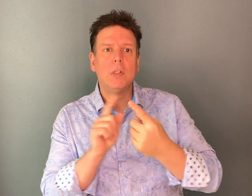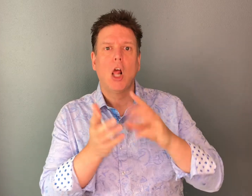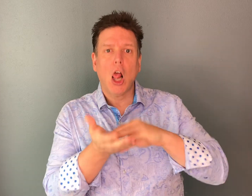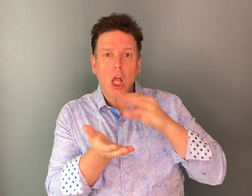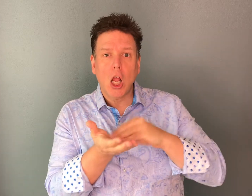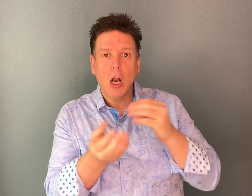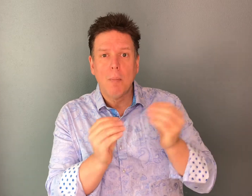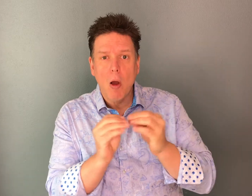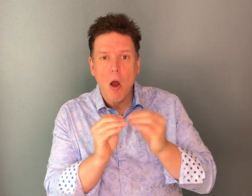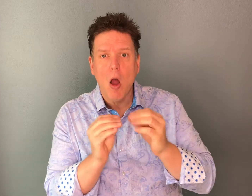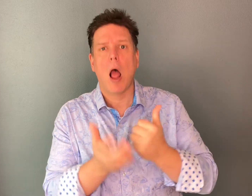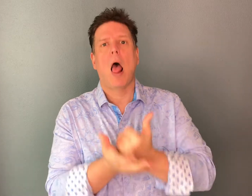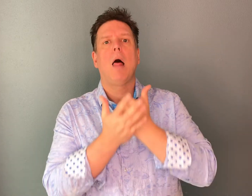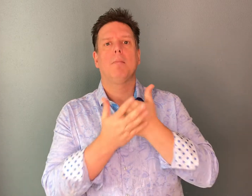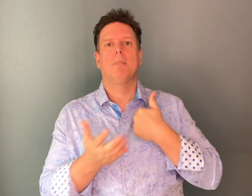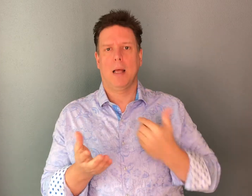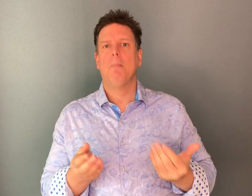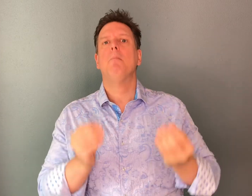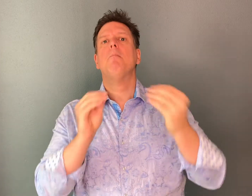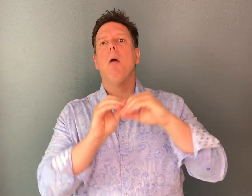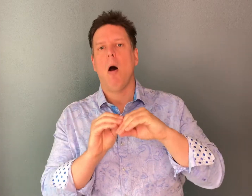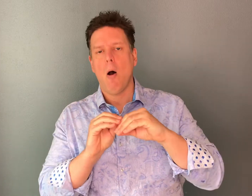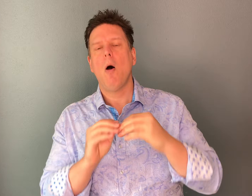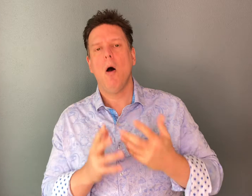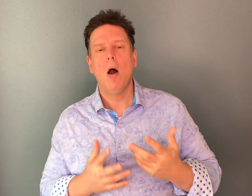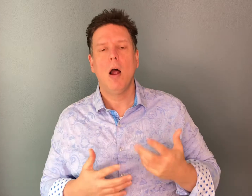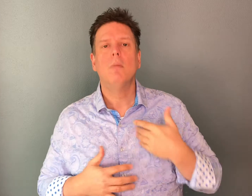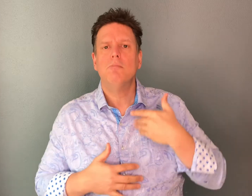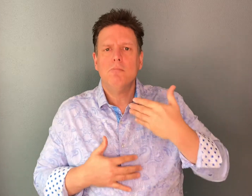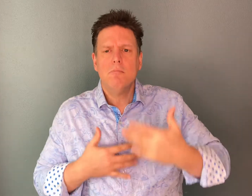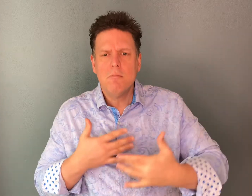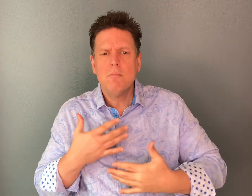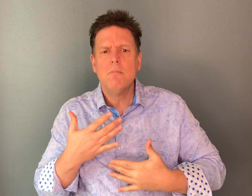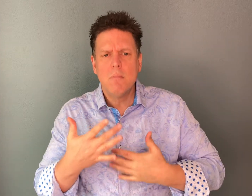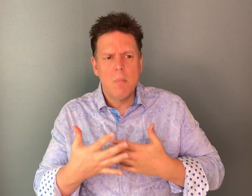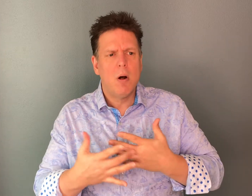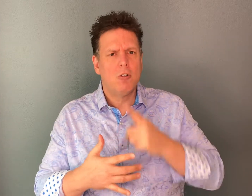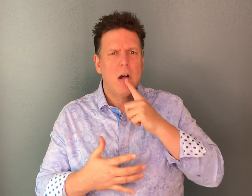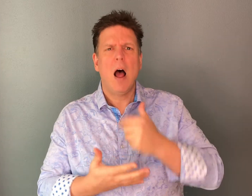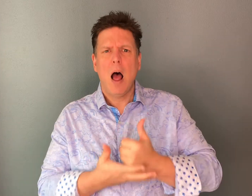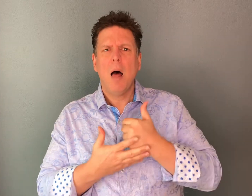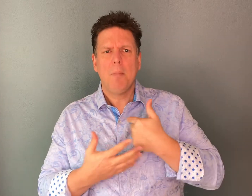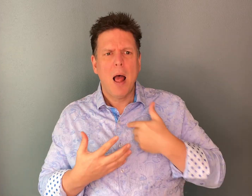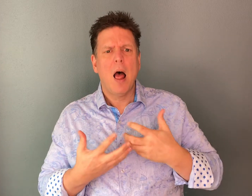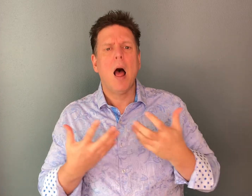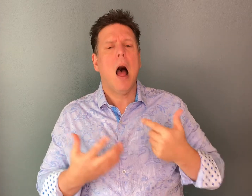it really helped to make the information more personal for me